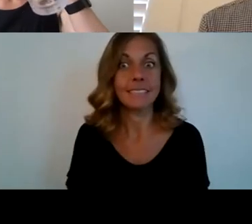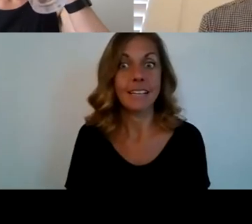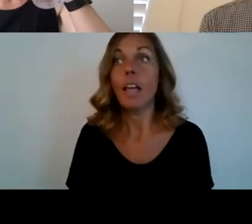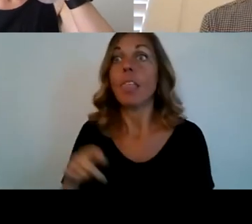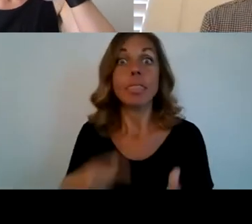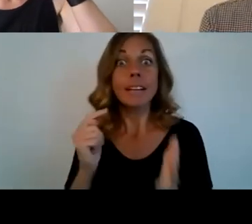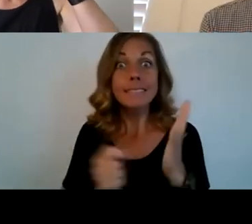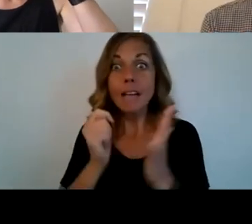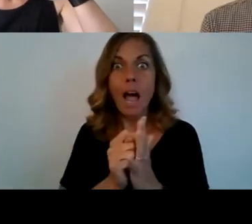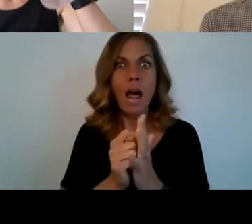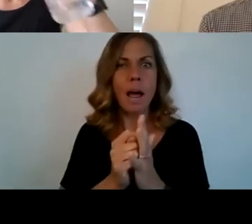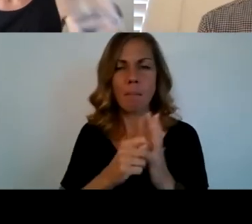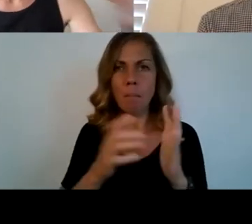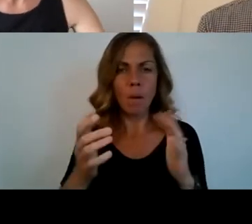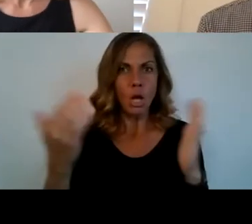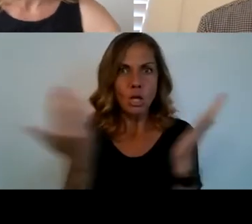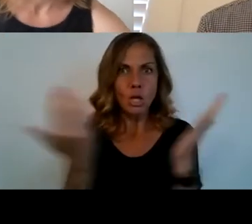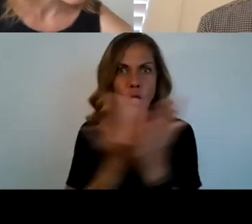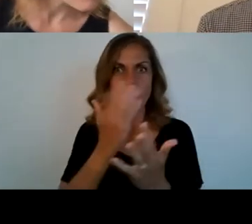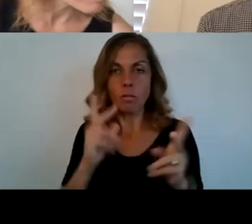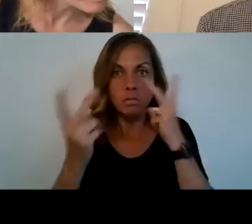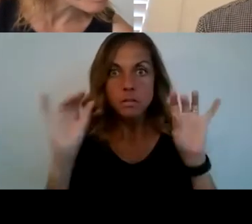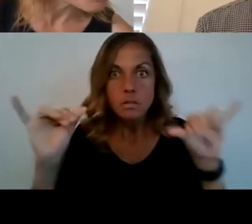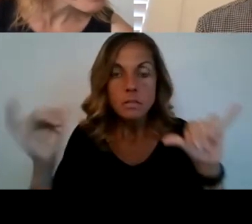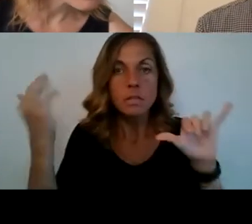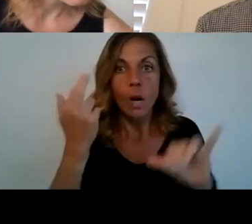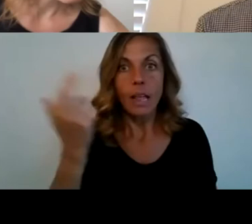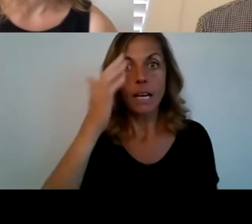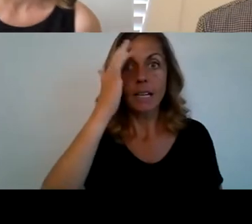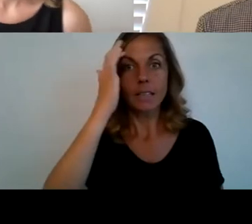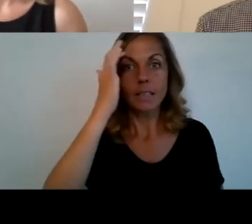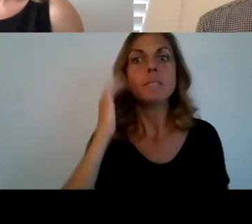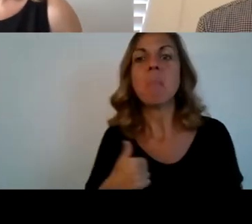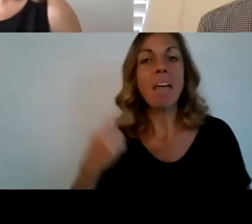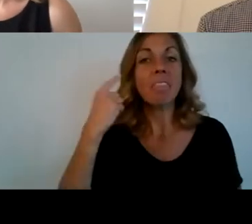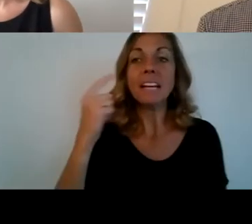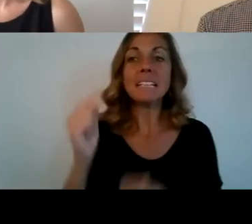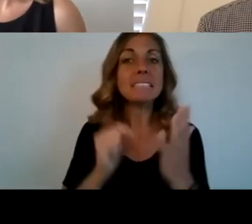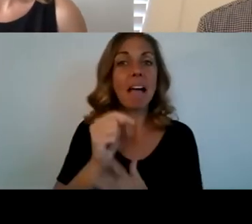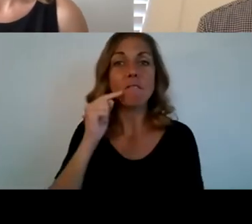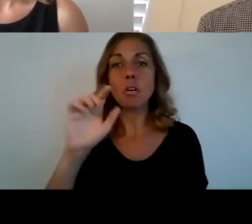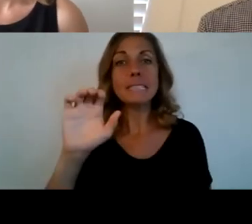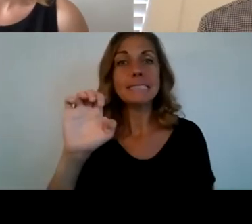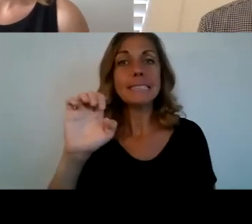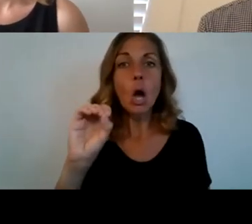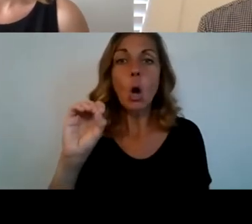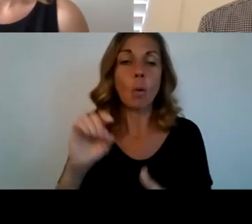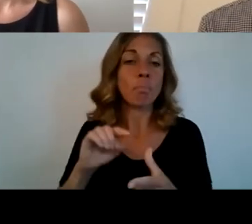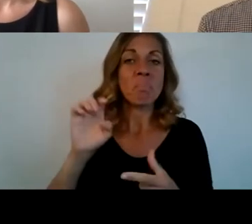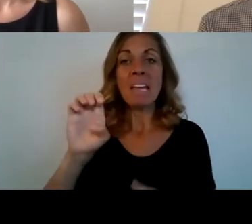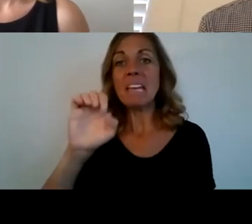being illuminated. And I think it's time for our CTOs, EID, DIB, whatever you call yourself,